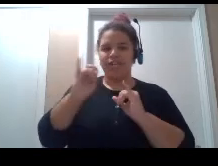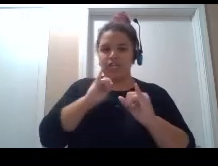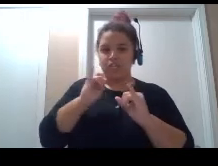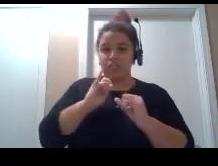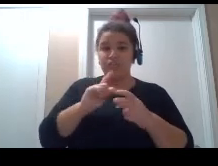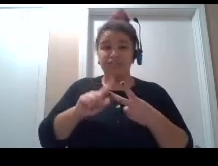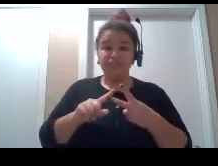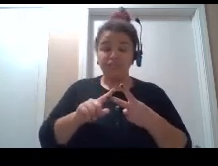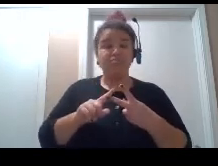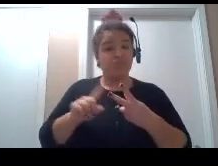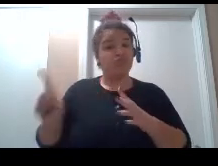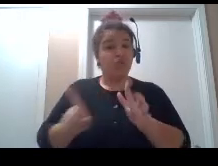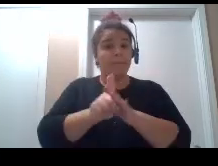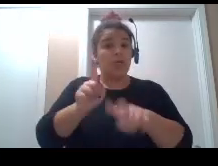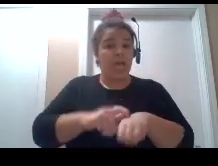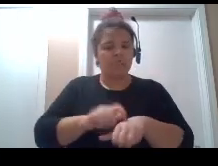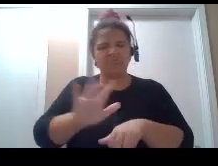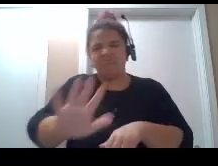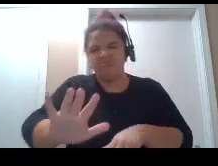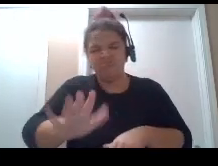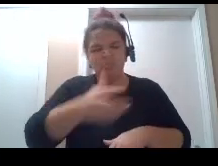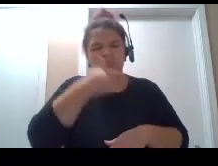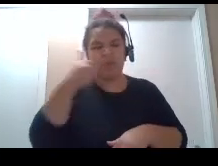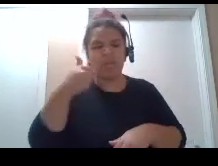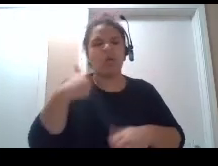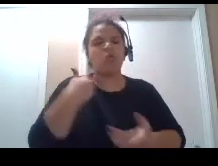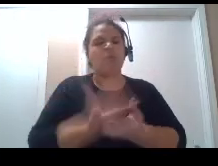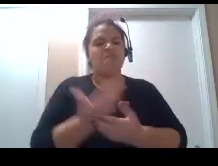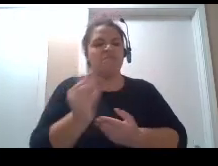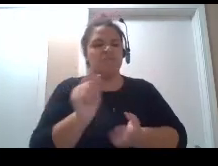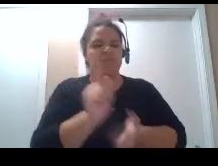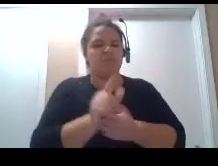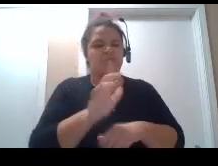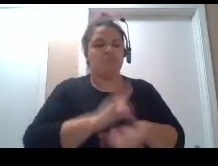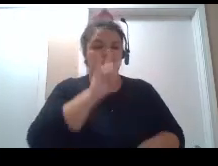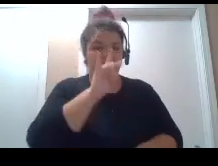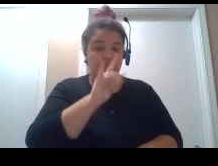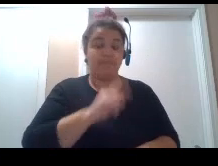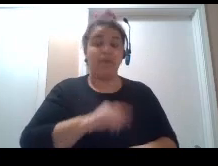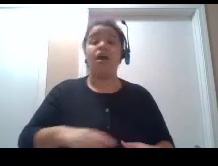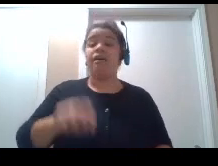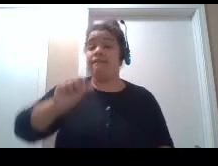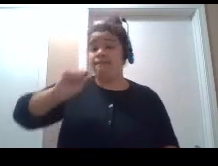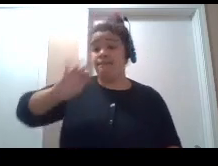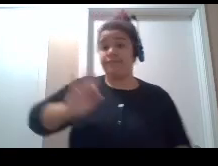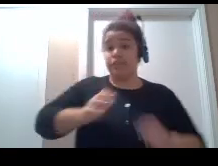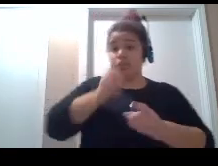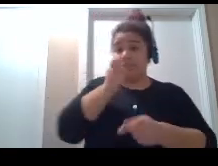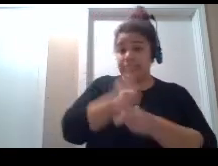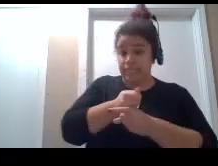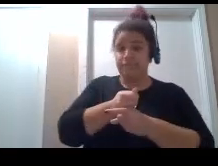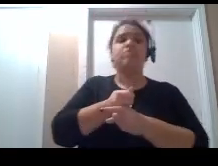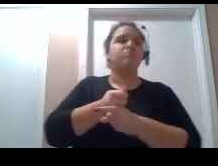be 15 minutes early to the interview. If it is decided that you should attend the interview, ensure